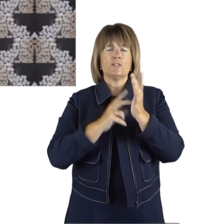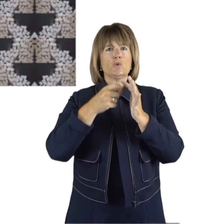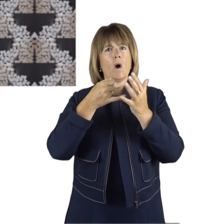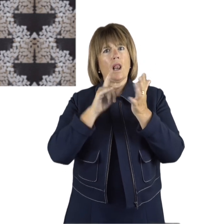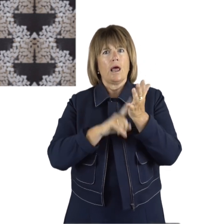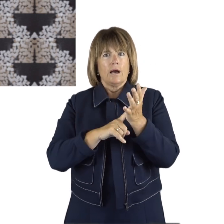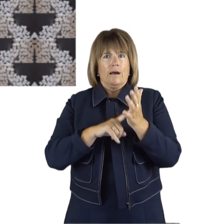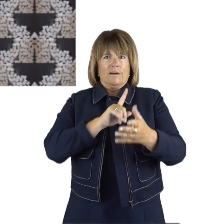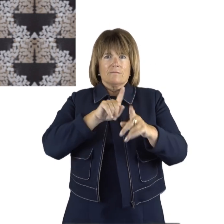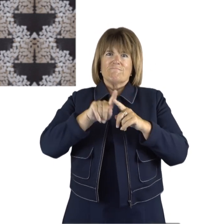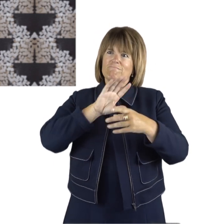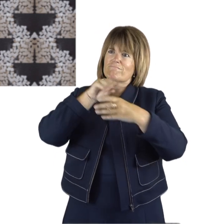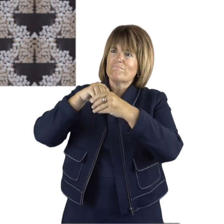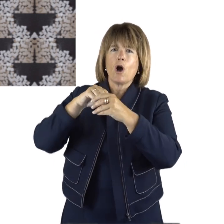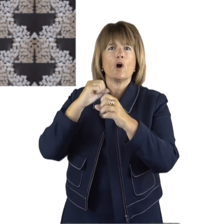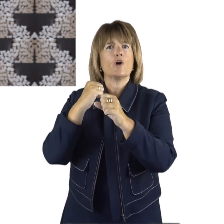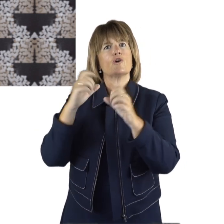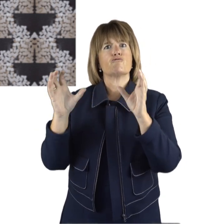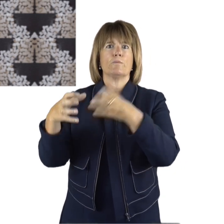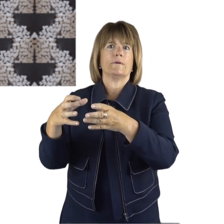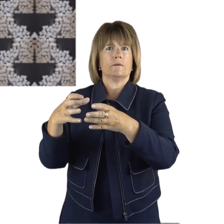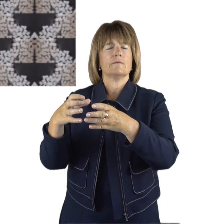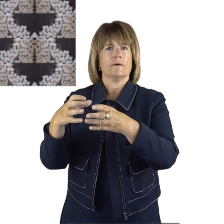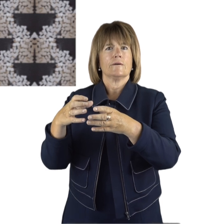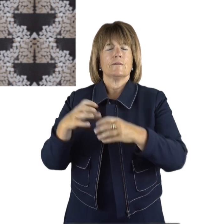and how the ‘individual’ connects with the ‘group’.